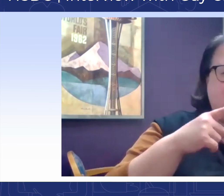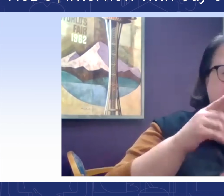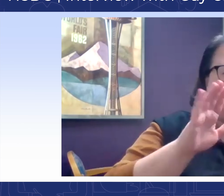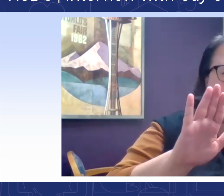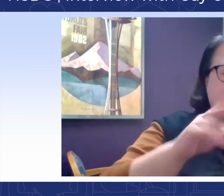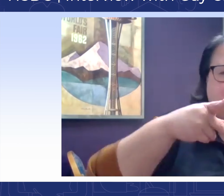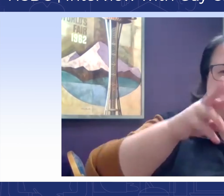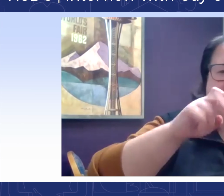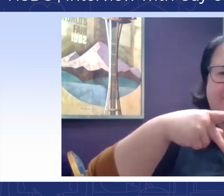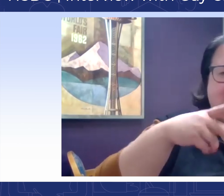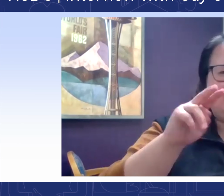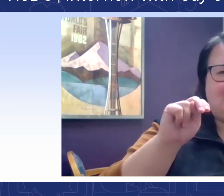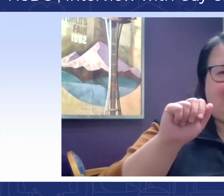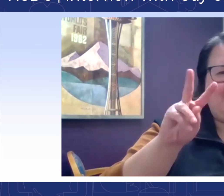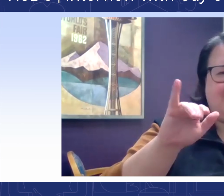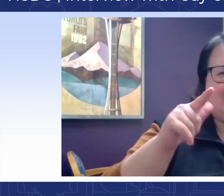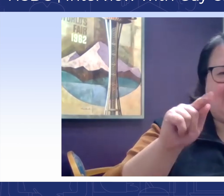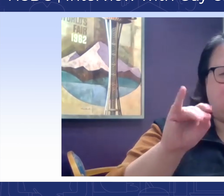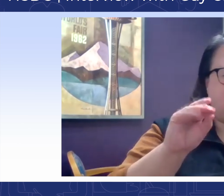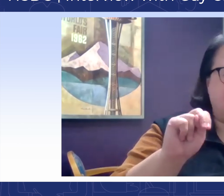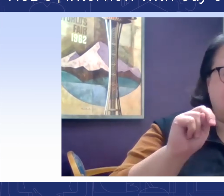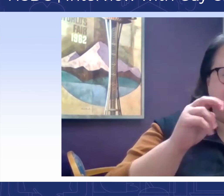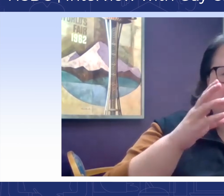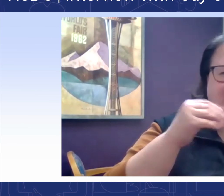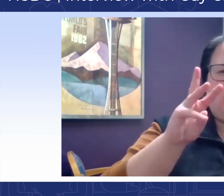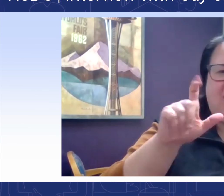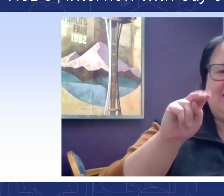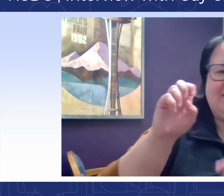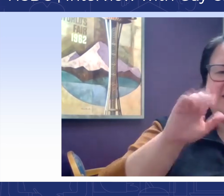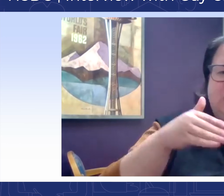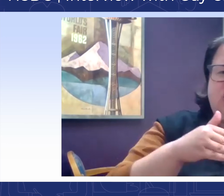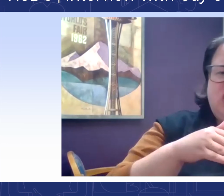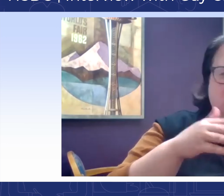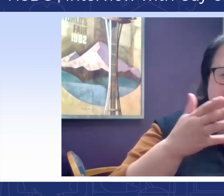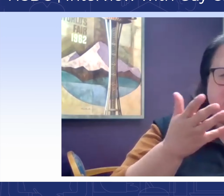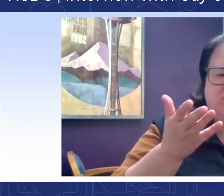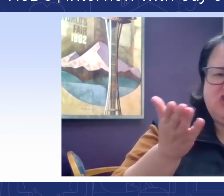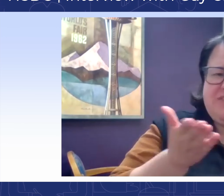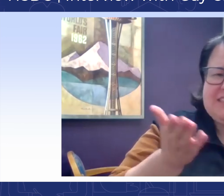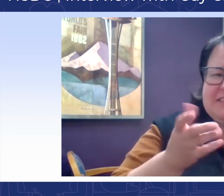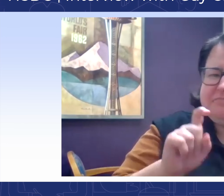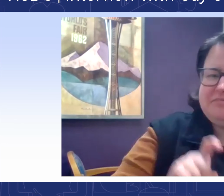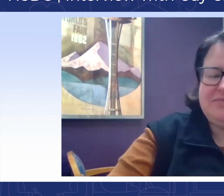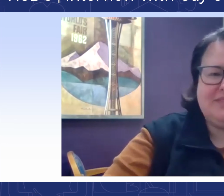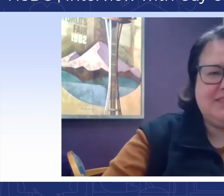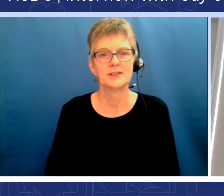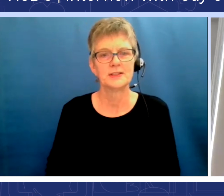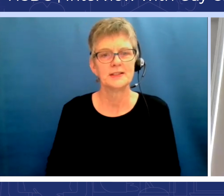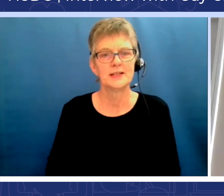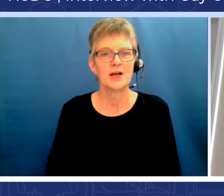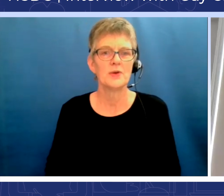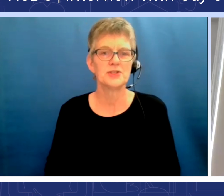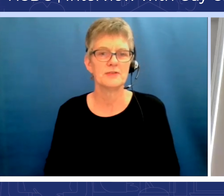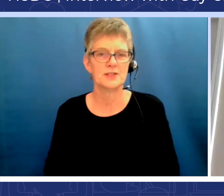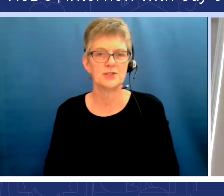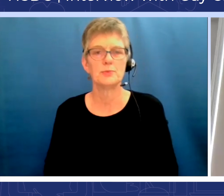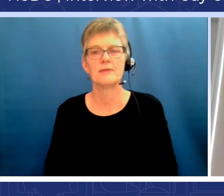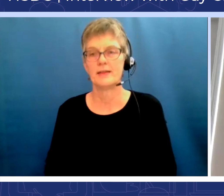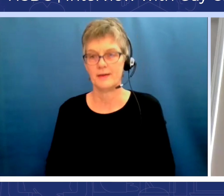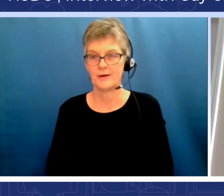Can you tell us a little bit more about the PREP Navigation and Wellness Center? What services do you provide there?